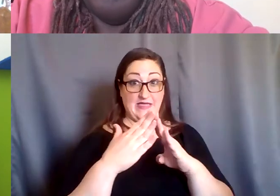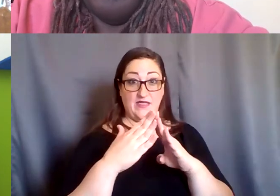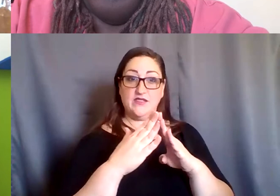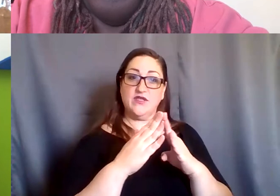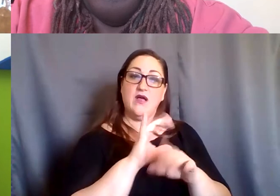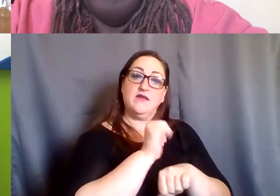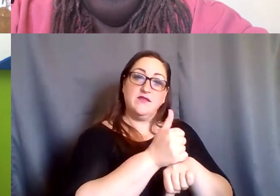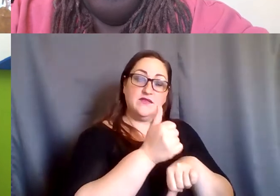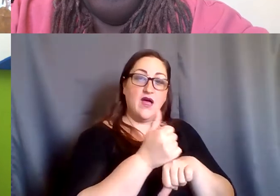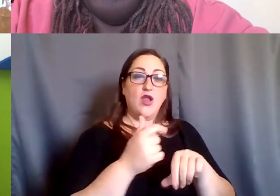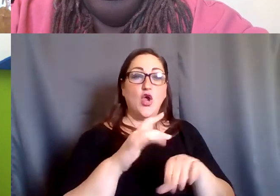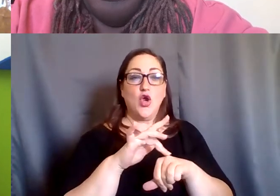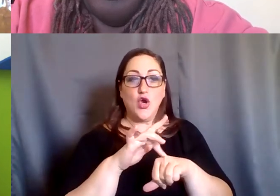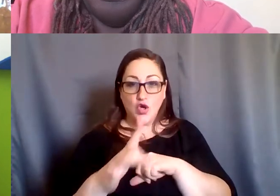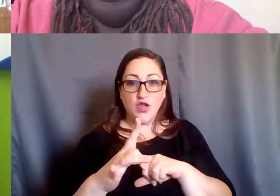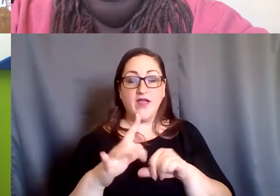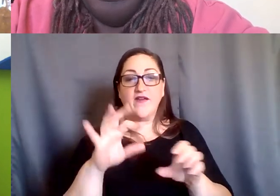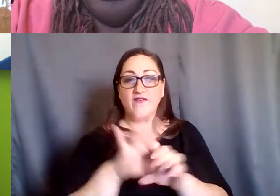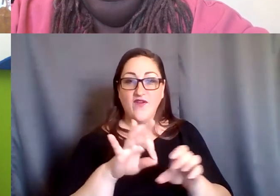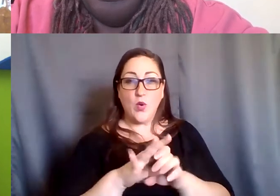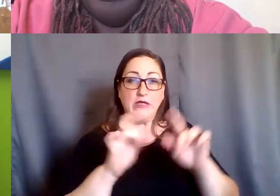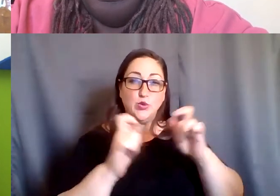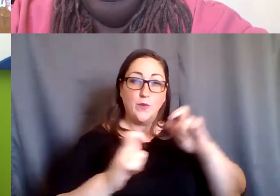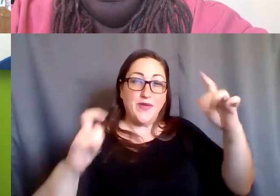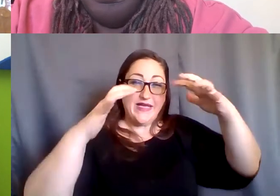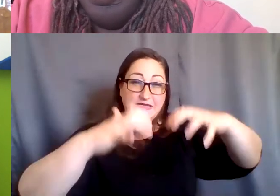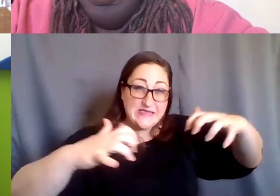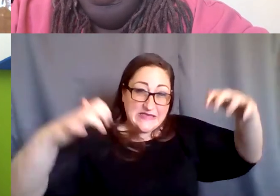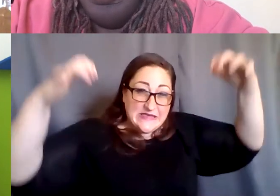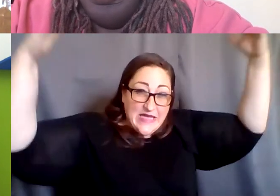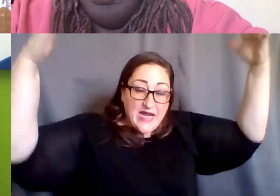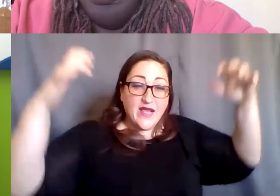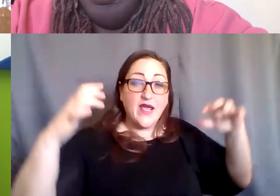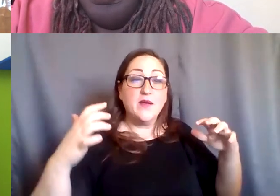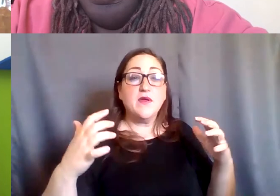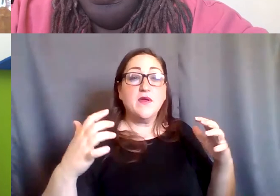arenas in order to meet both the needs of the pandemic and the election,